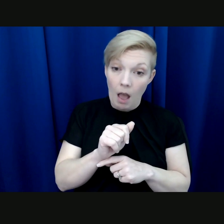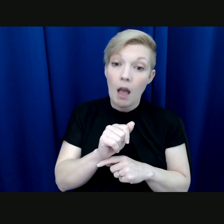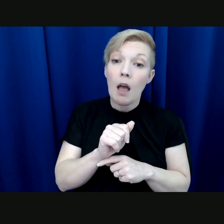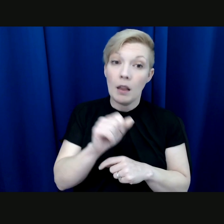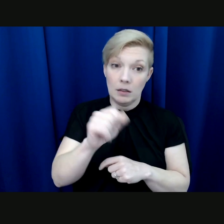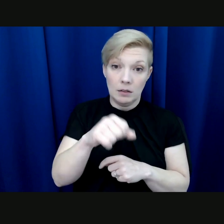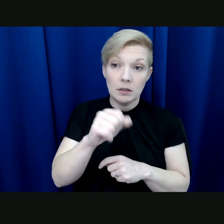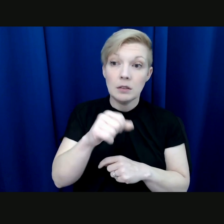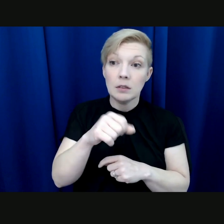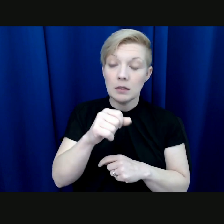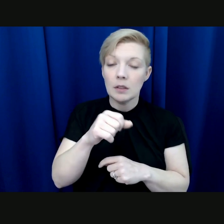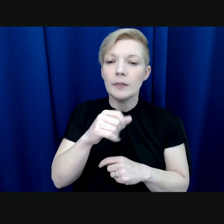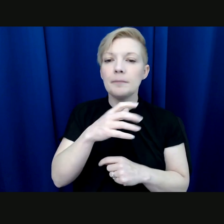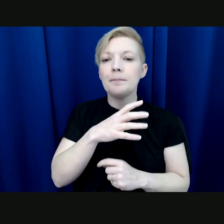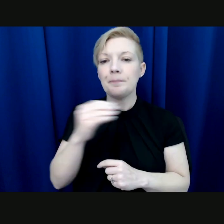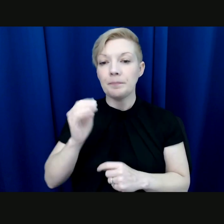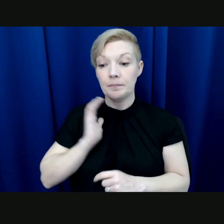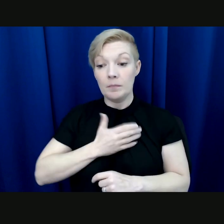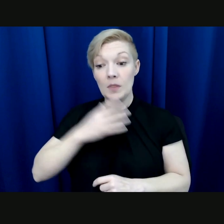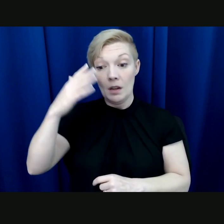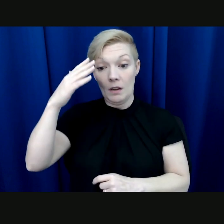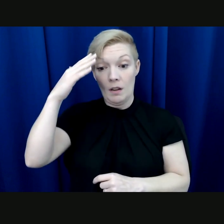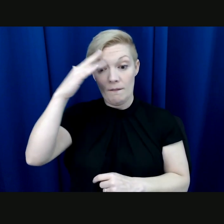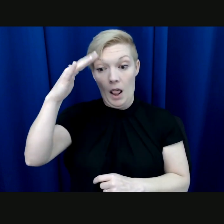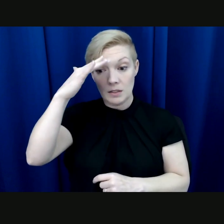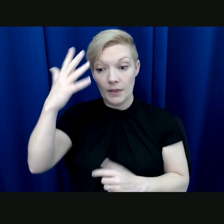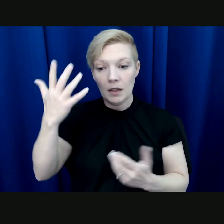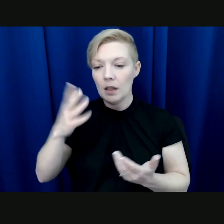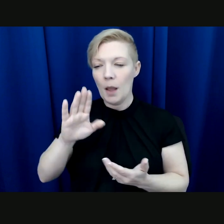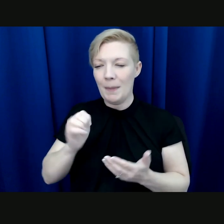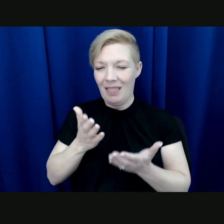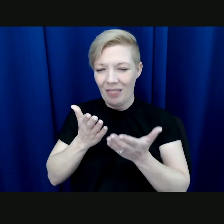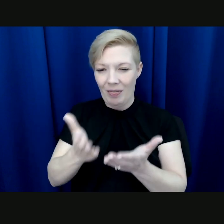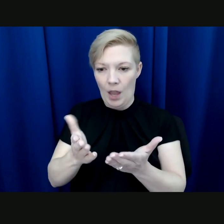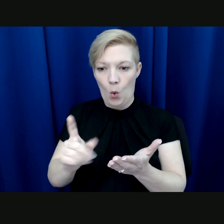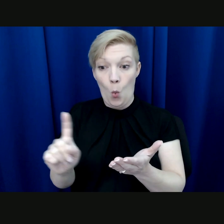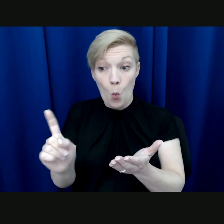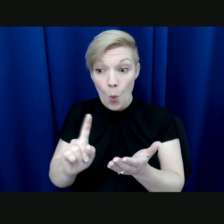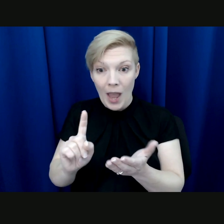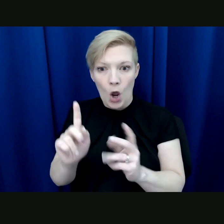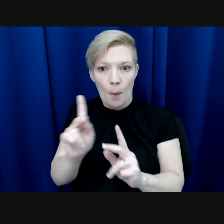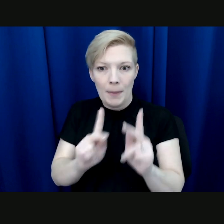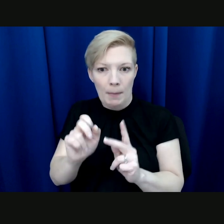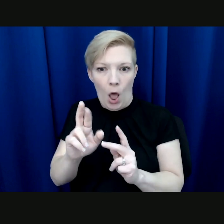We are our philosophy is to be where the people are, whether it's if it's on a screen,